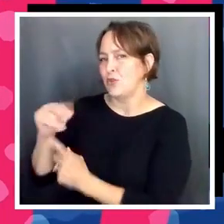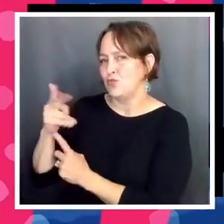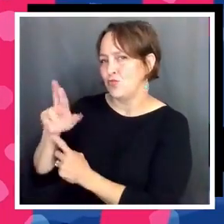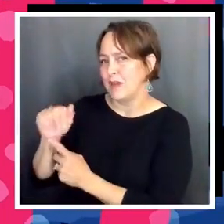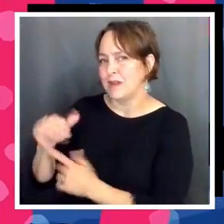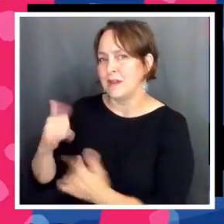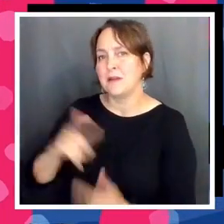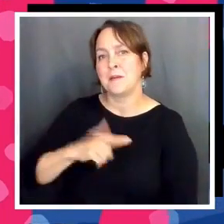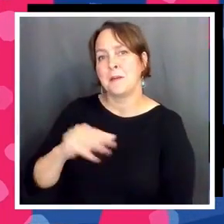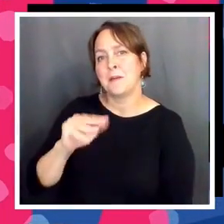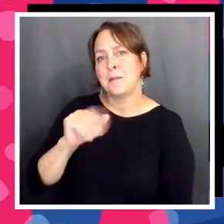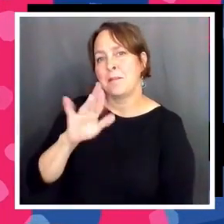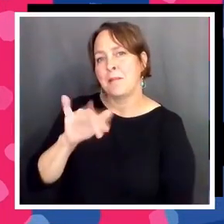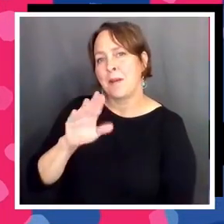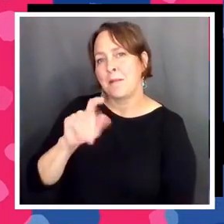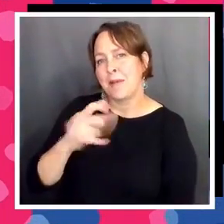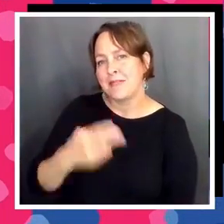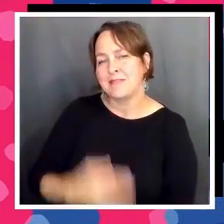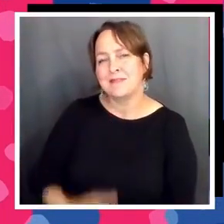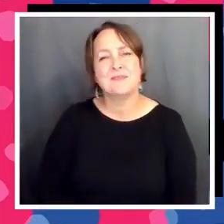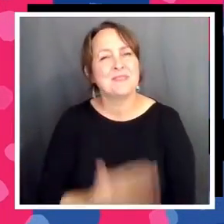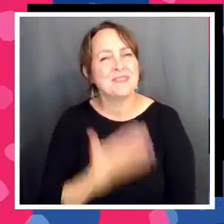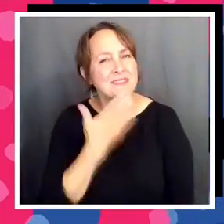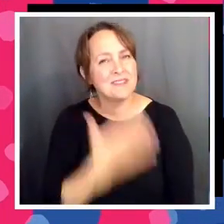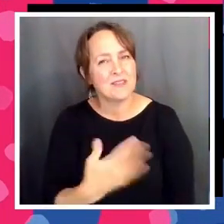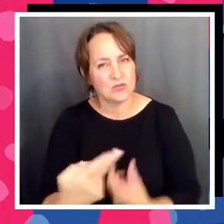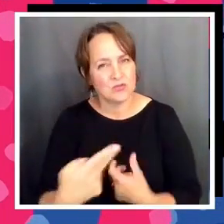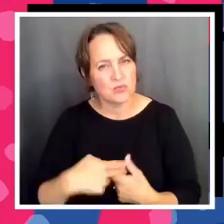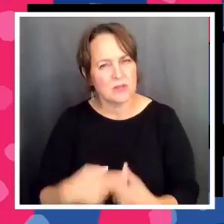I'M EXCITED AND OPTIMISTIC